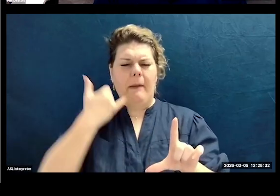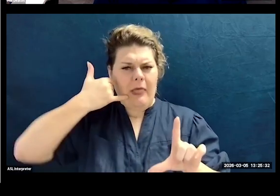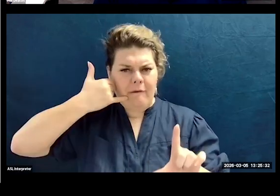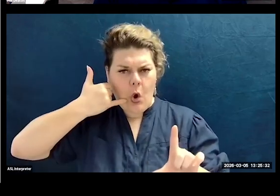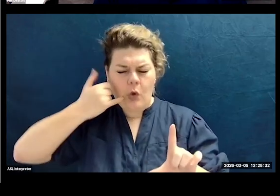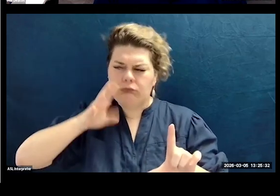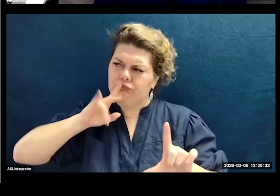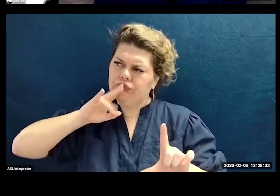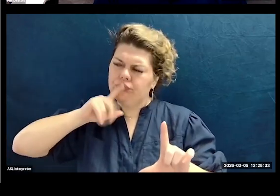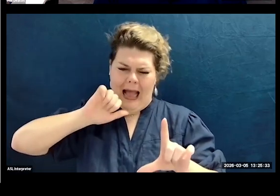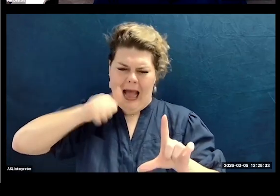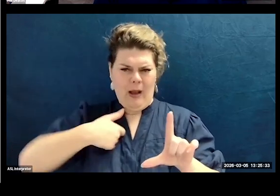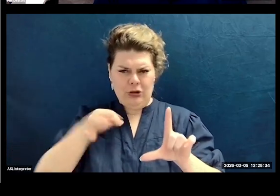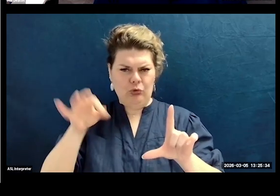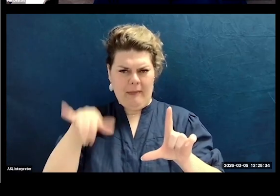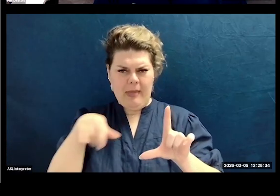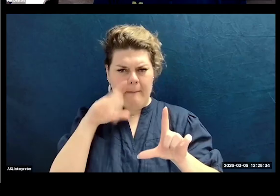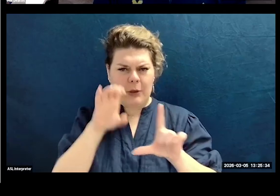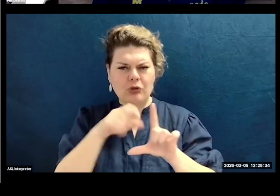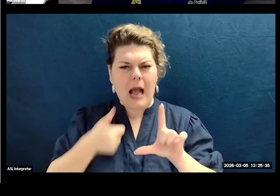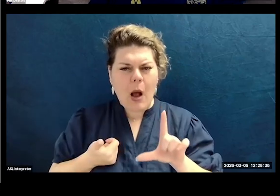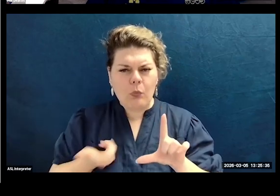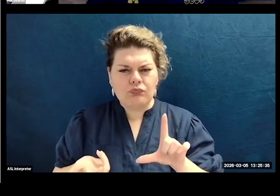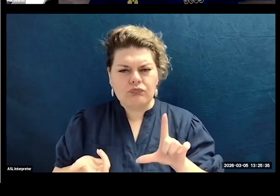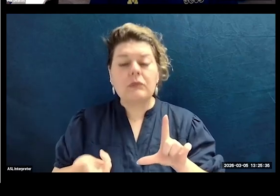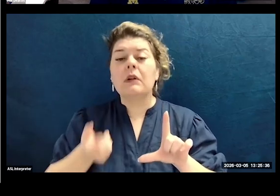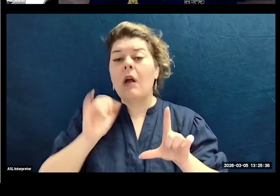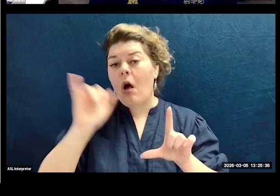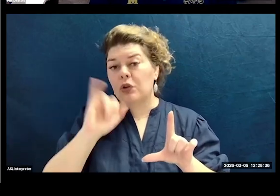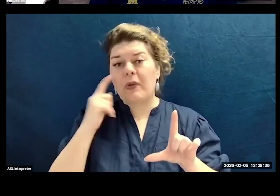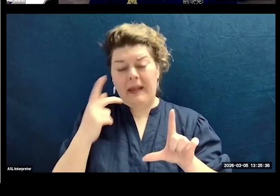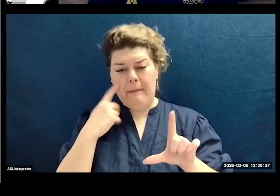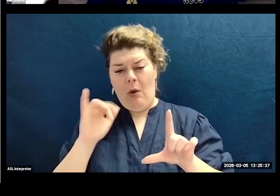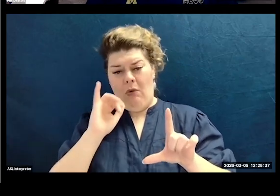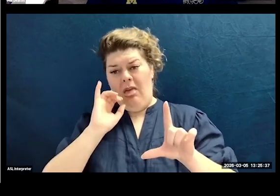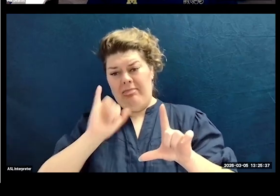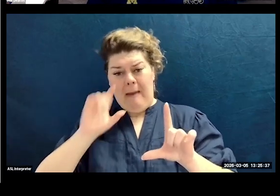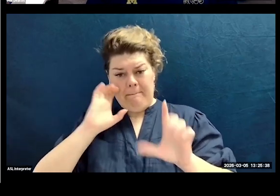That's oftentimes a good starting point. And then also to consider that surrounding text,